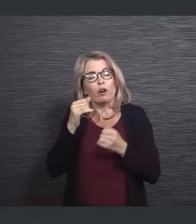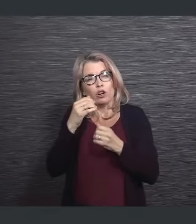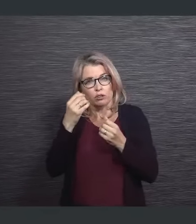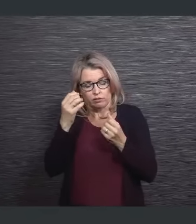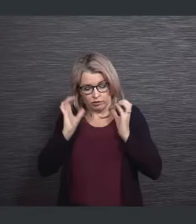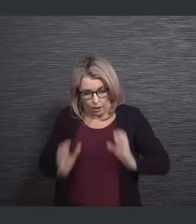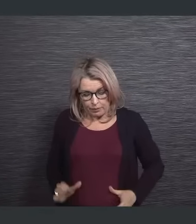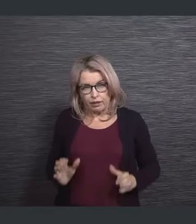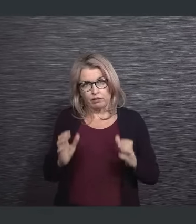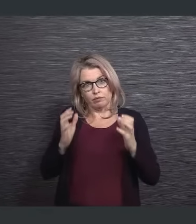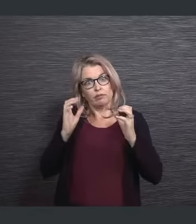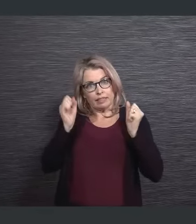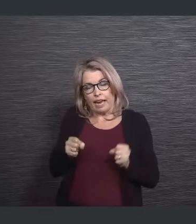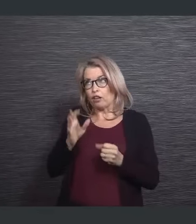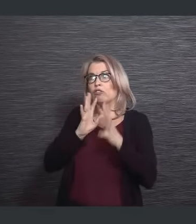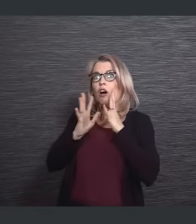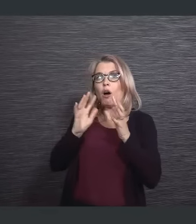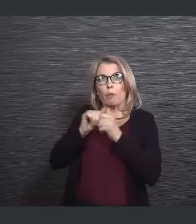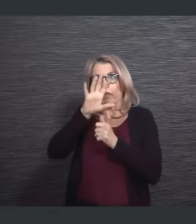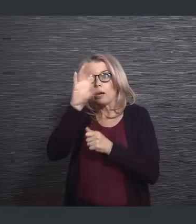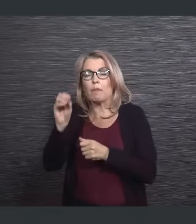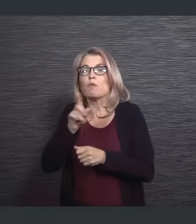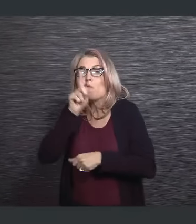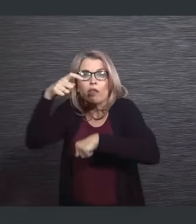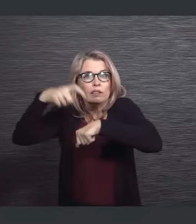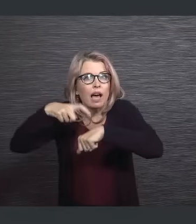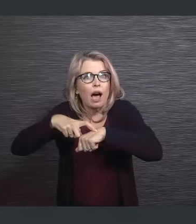in real time, personalized experience, bring new services,